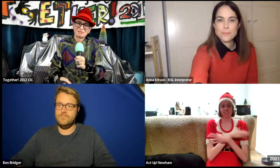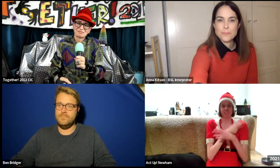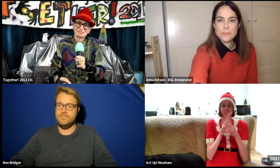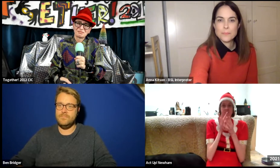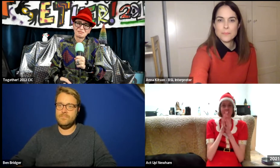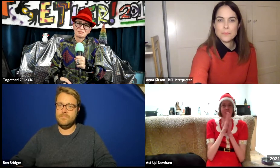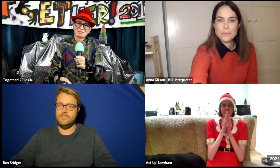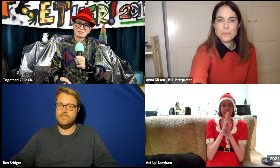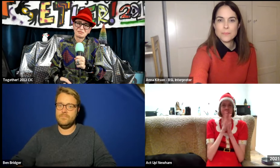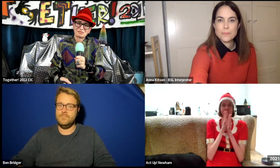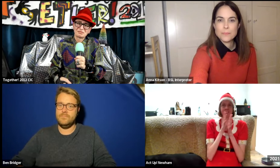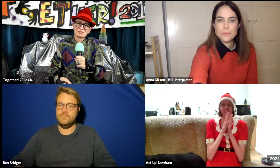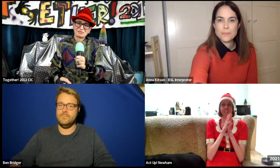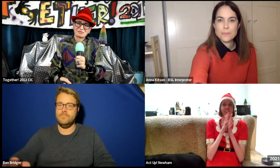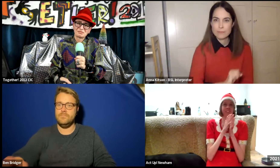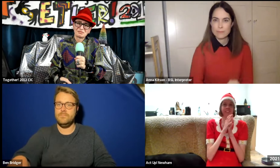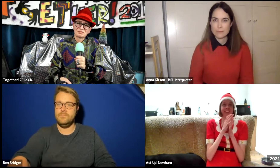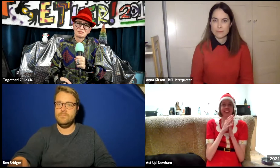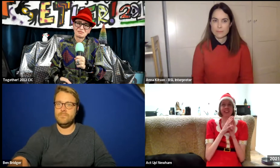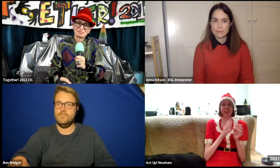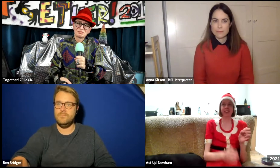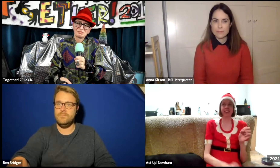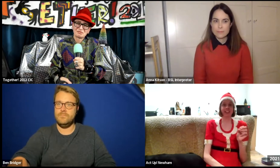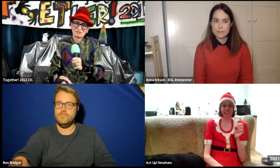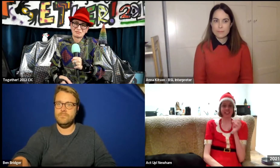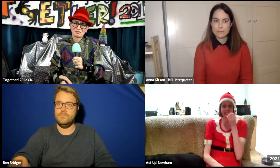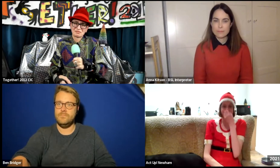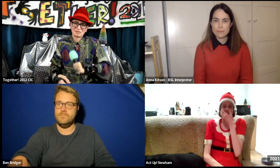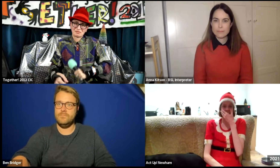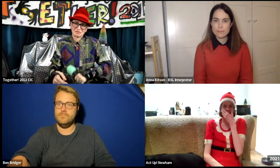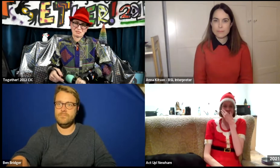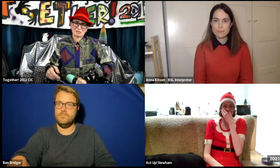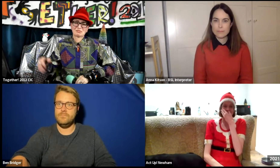Everything about love.